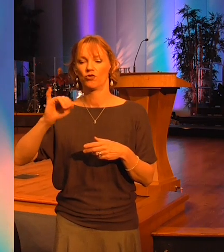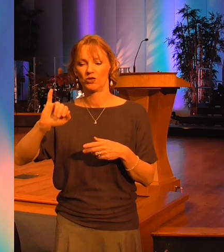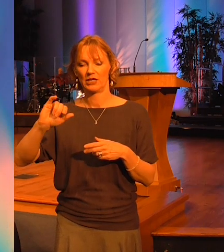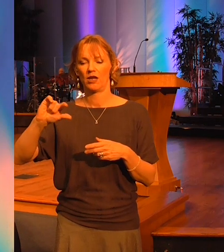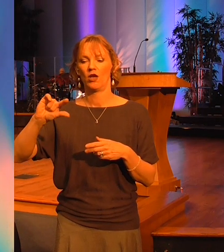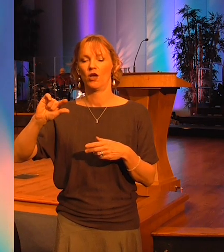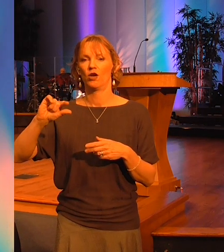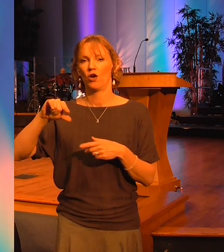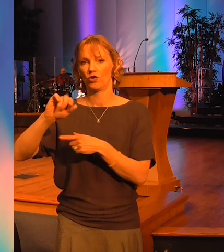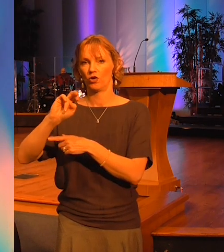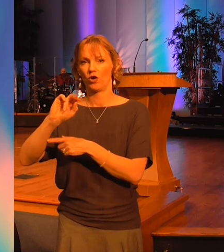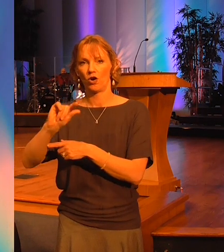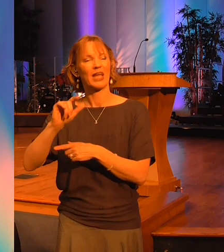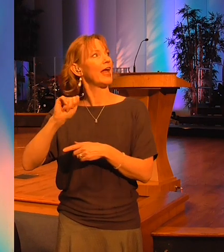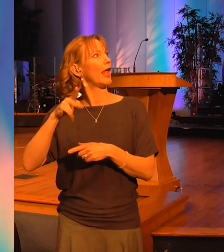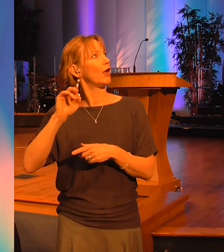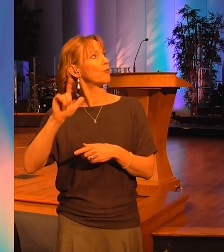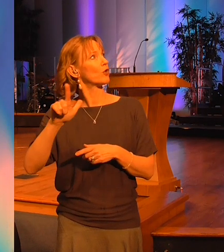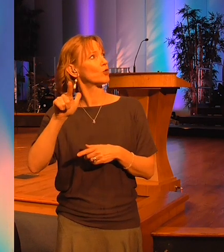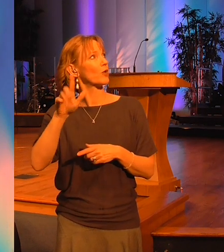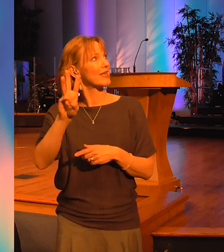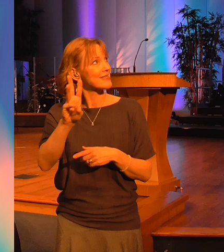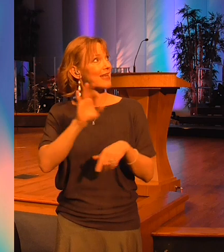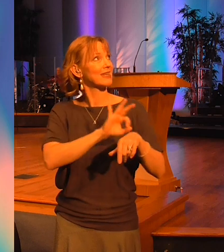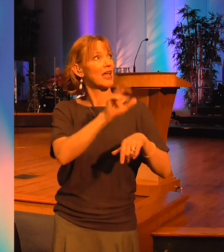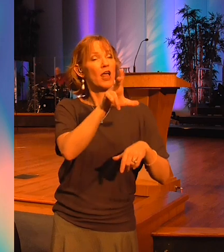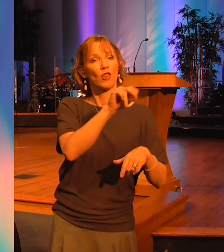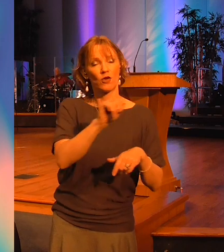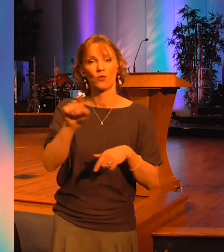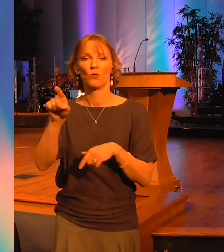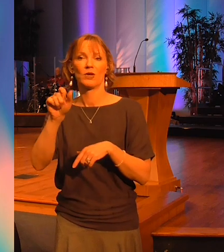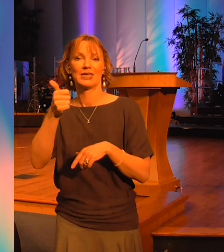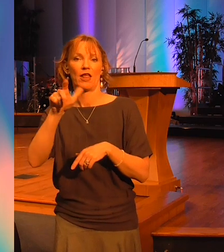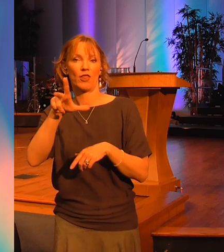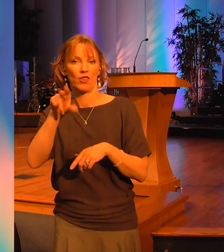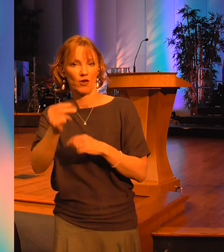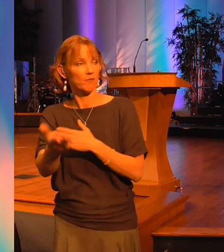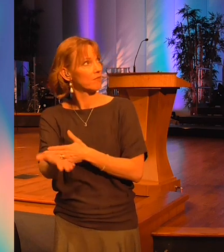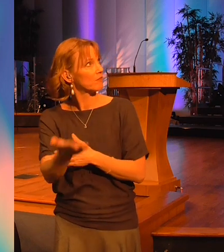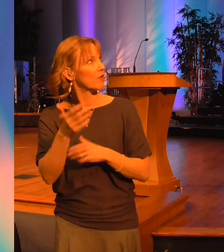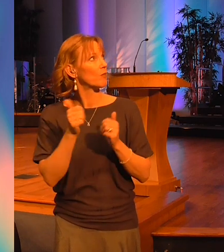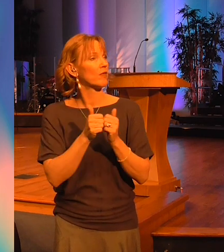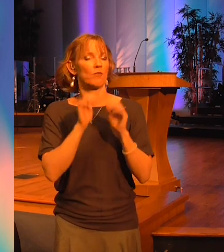Saturday 9:30 a.m to 10:30 a.m with Brav Grenita and a wonderful crew of people our own Zamira